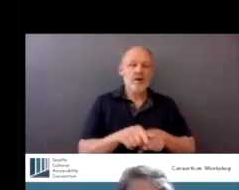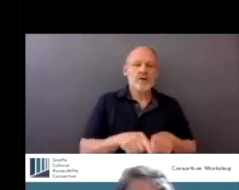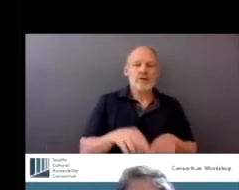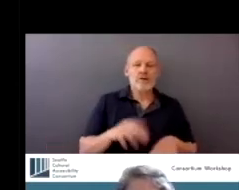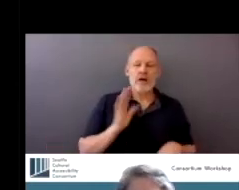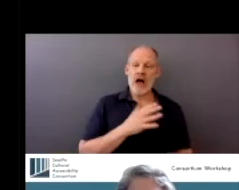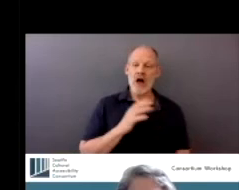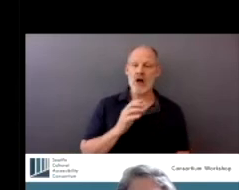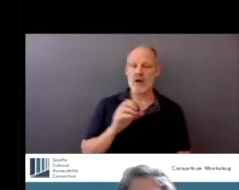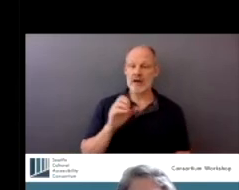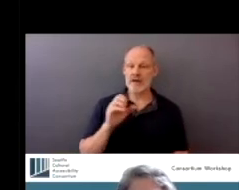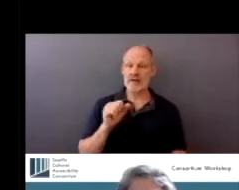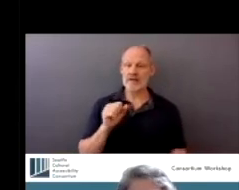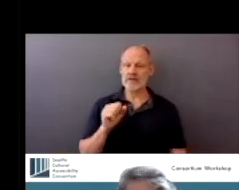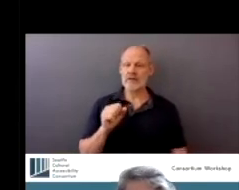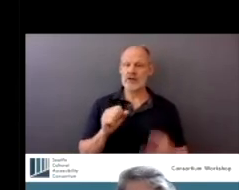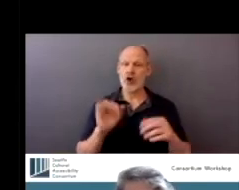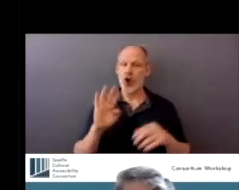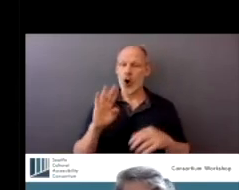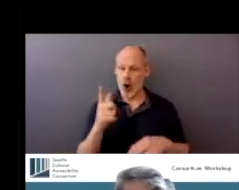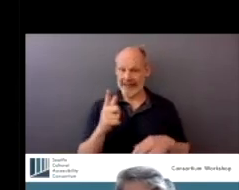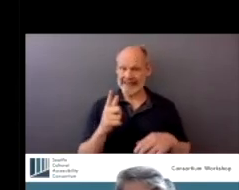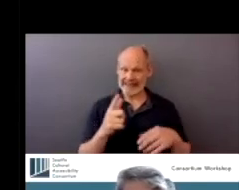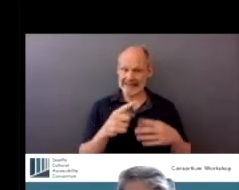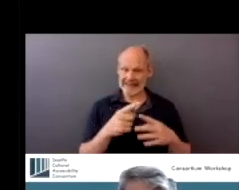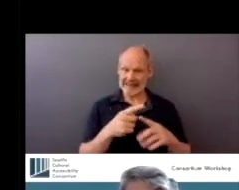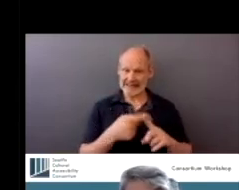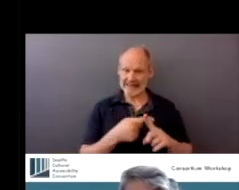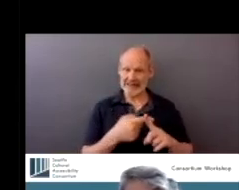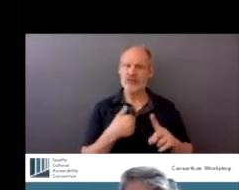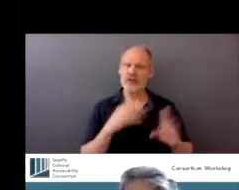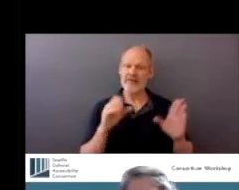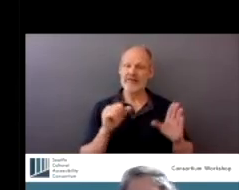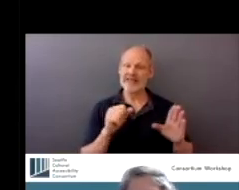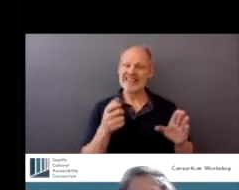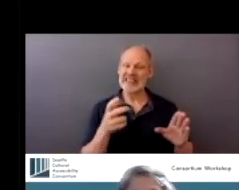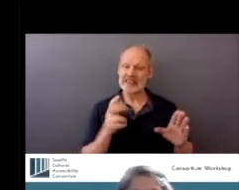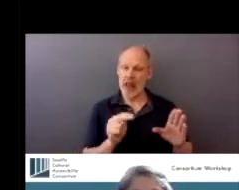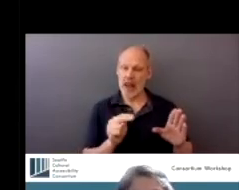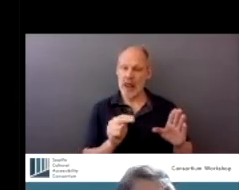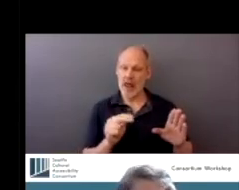at the end of October, August, early September, so stay tuned for that. We will be sending the